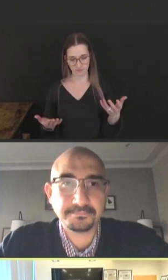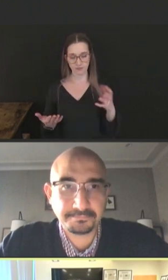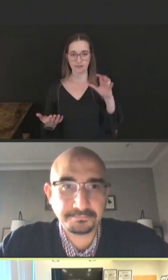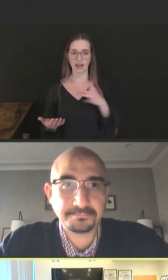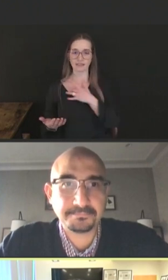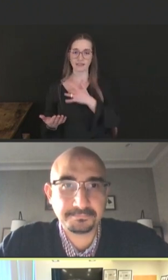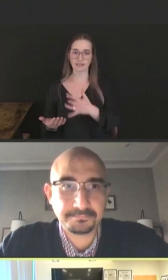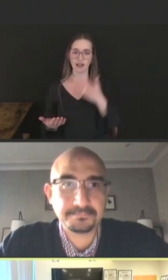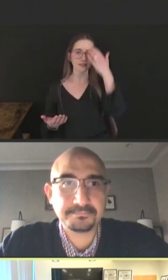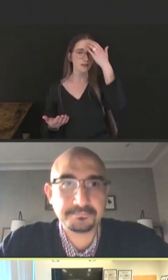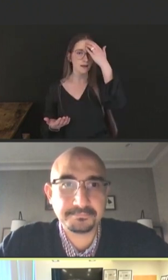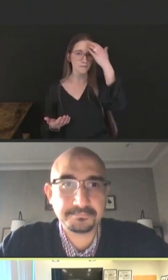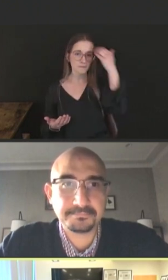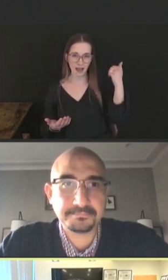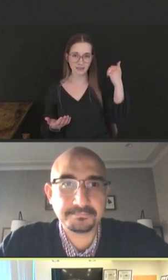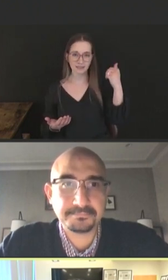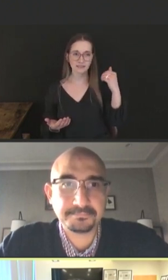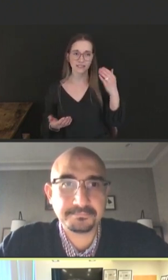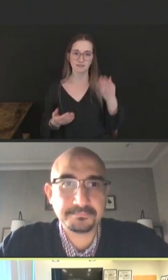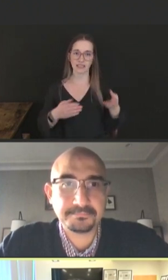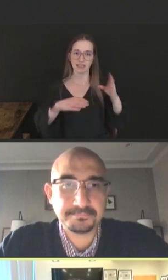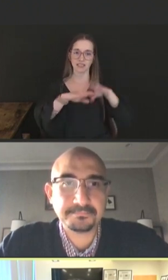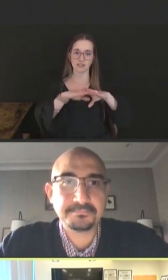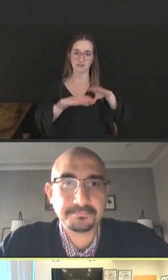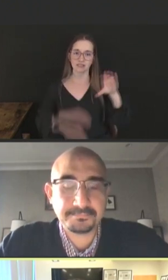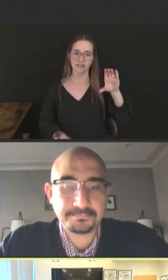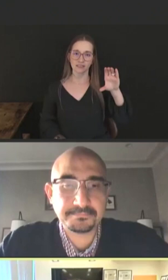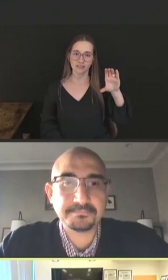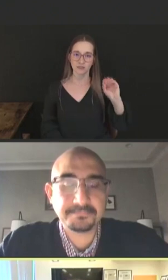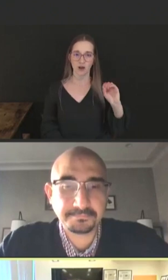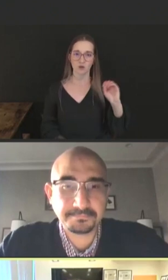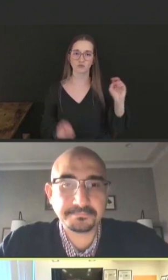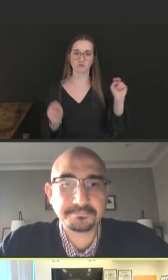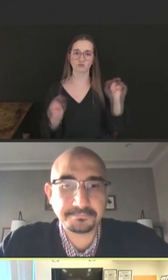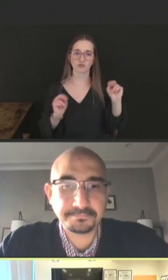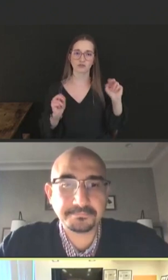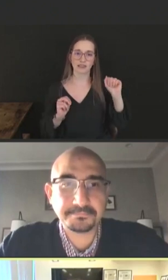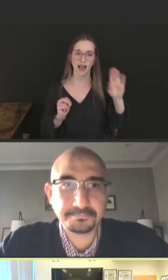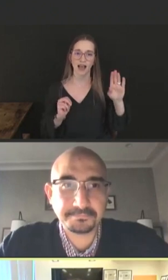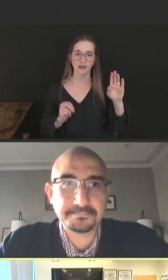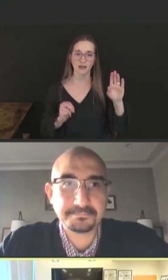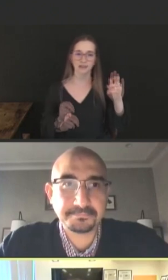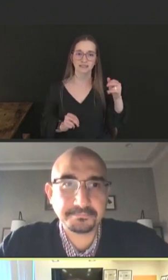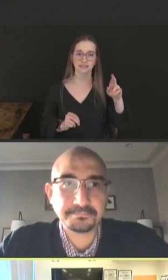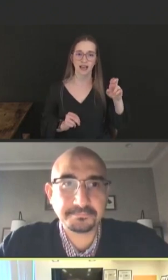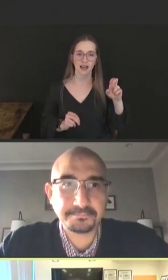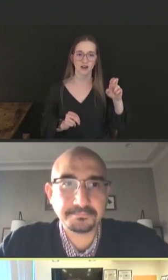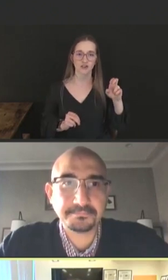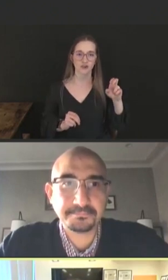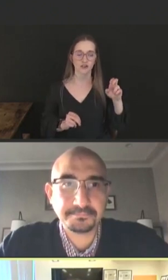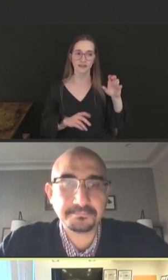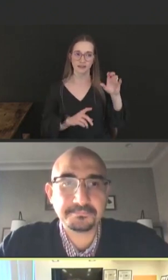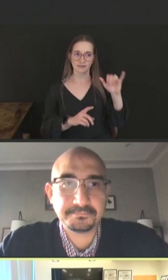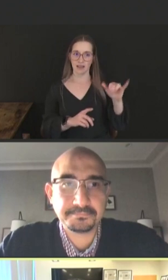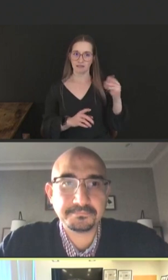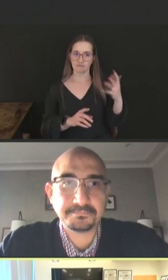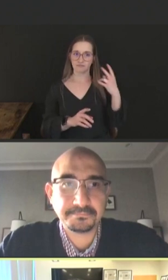increase in the CM neutralizing antibody titer, which is seen substantially following a booster,